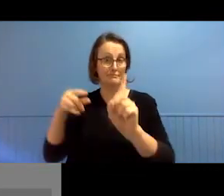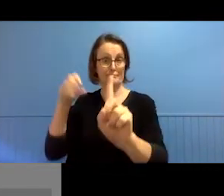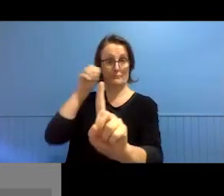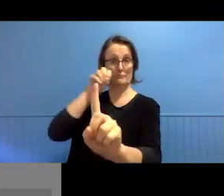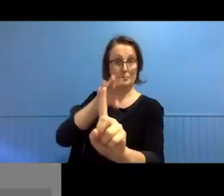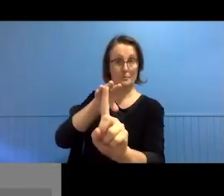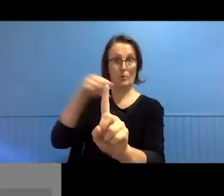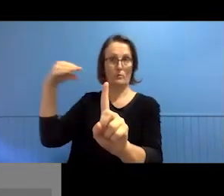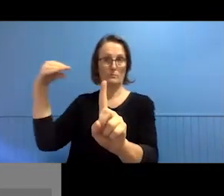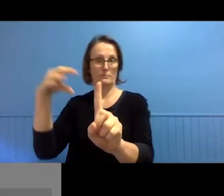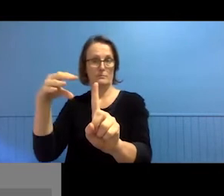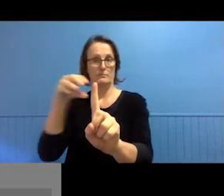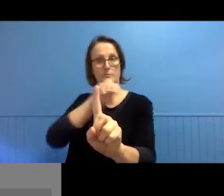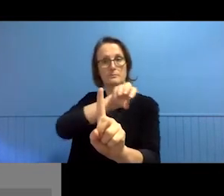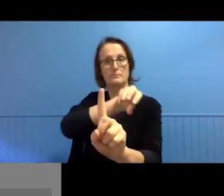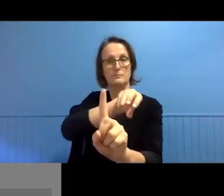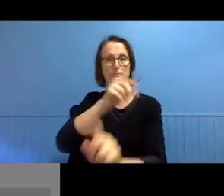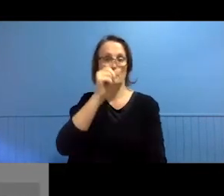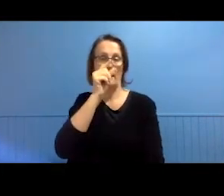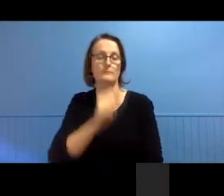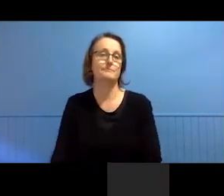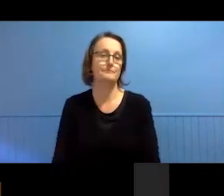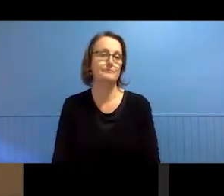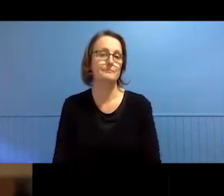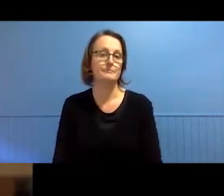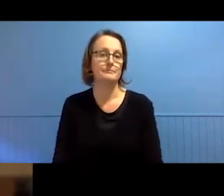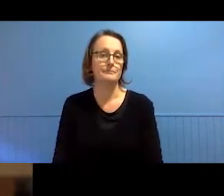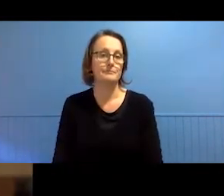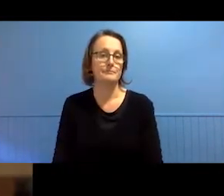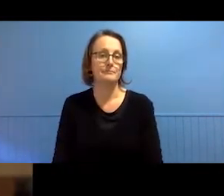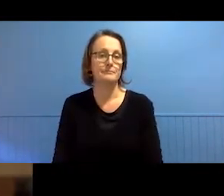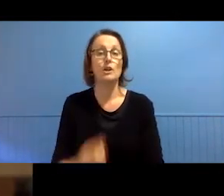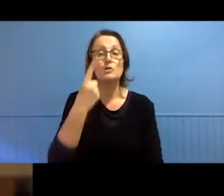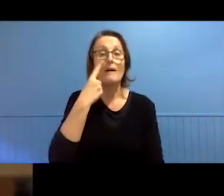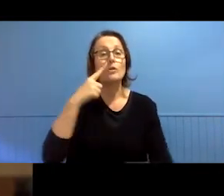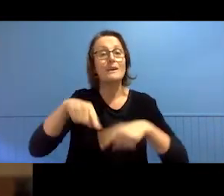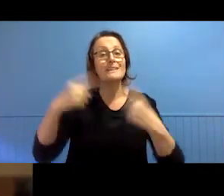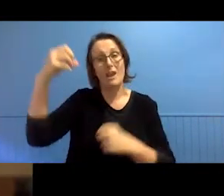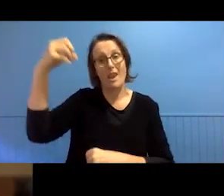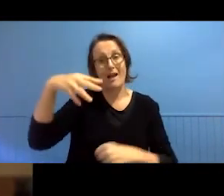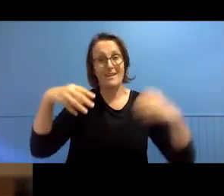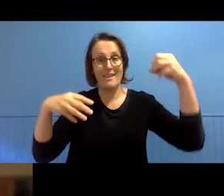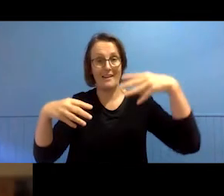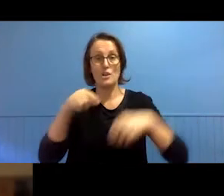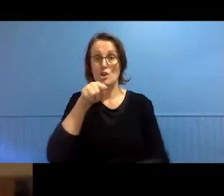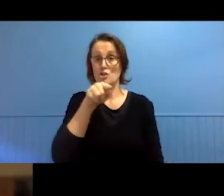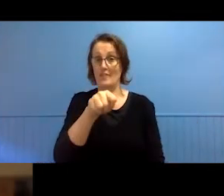side behind them. Let's have a look here at what we can see with a couple of different lights. So this light here is room light only on the